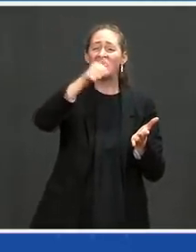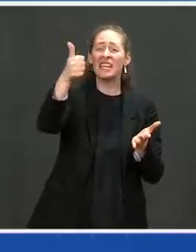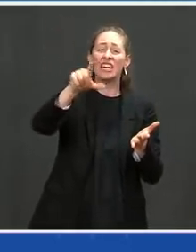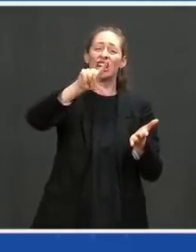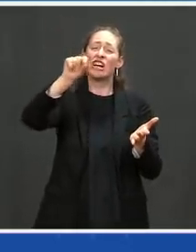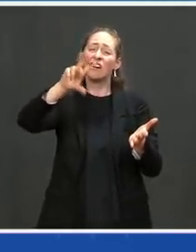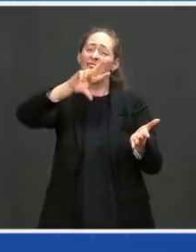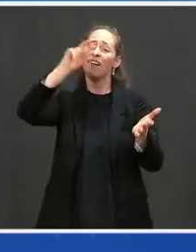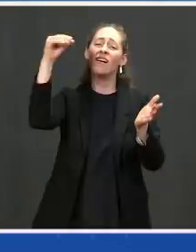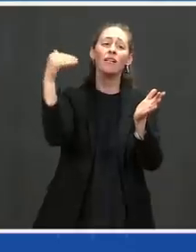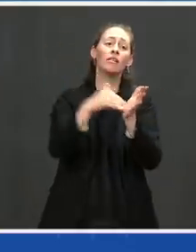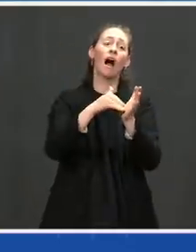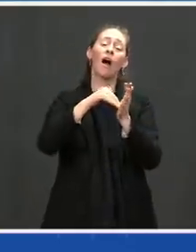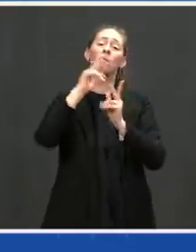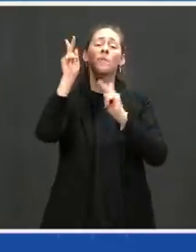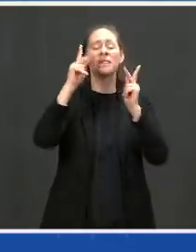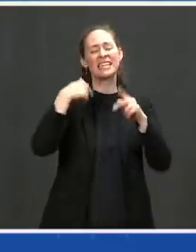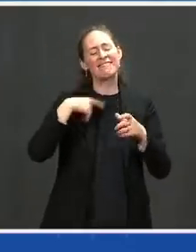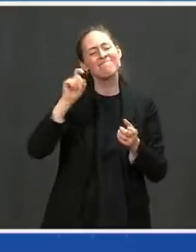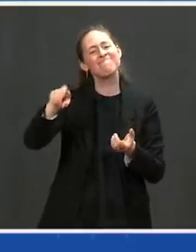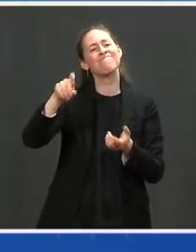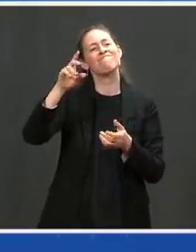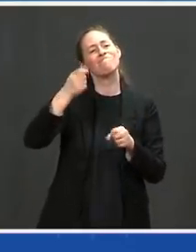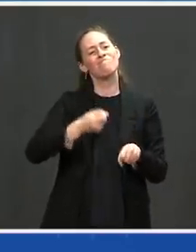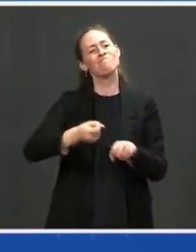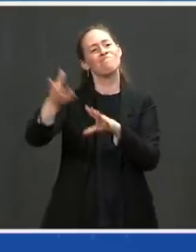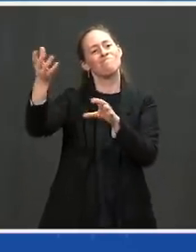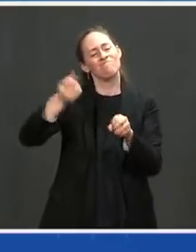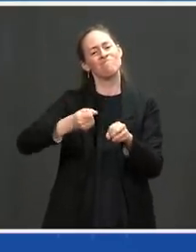who are over 18 years of age and single --